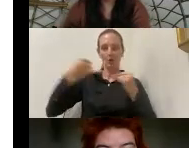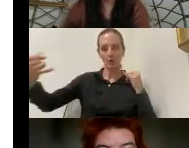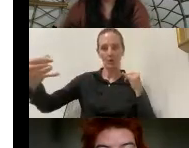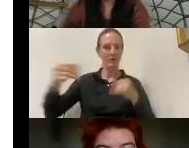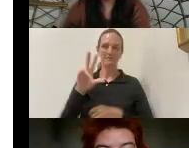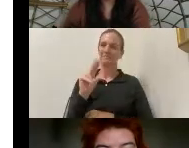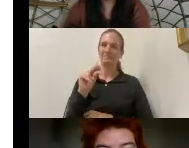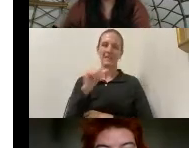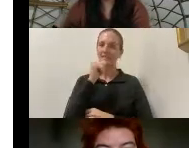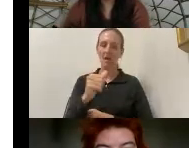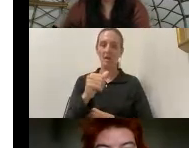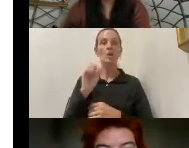are some of your guys' hobbies?